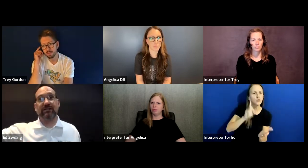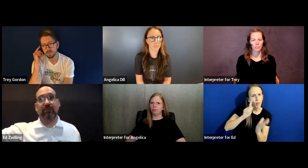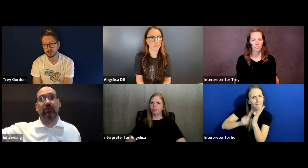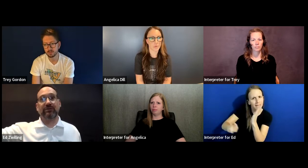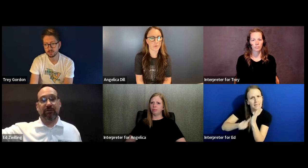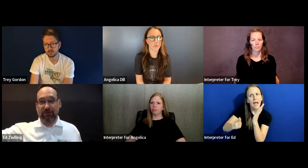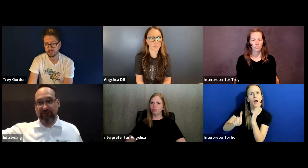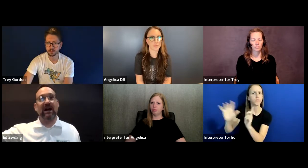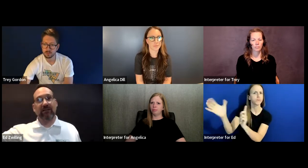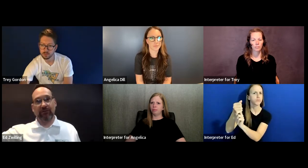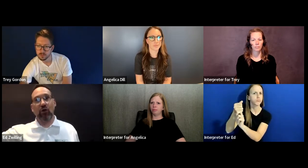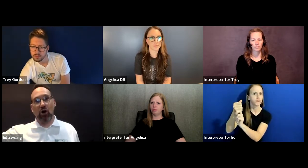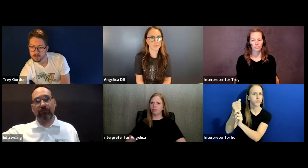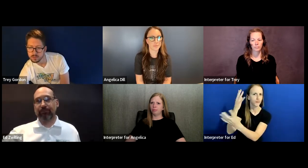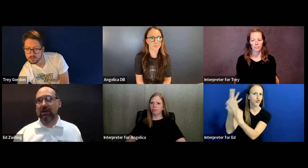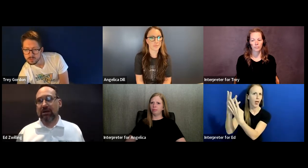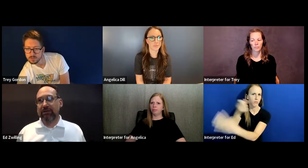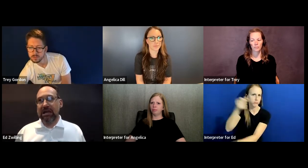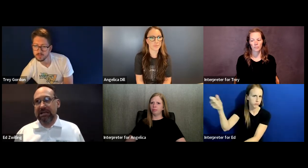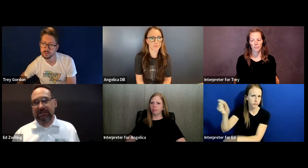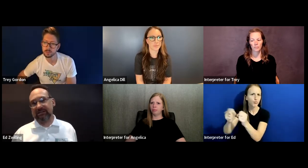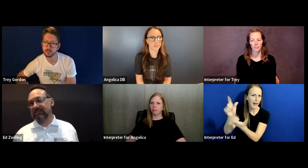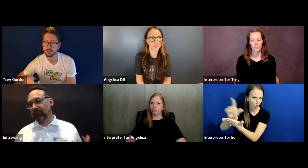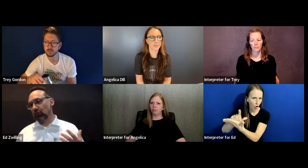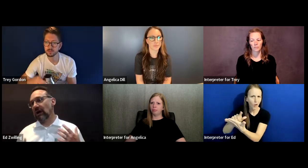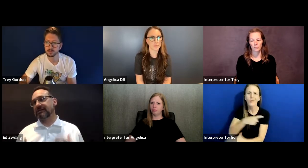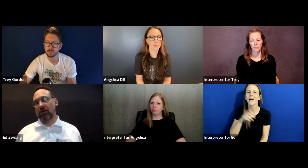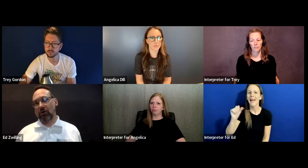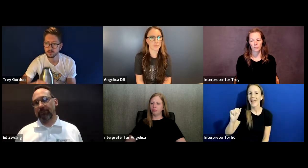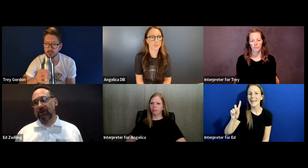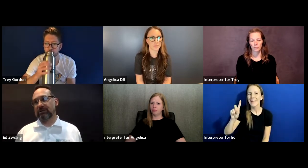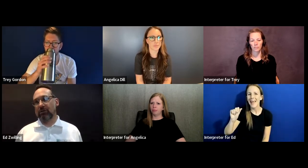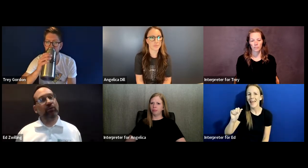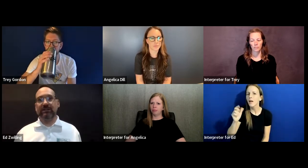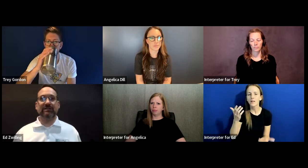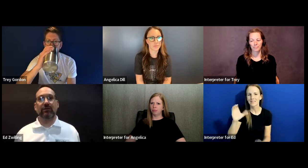that person because they violated the law the ada is a civil rights law so the police don't